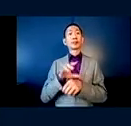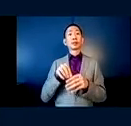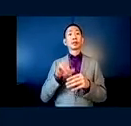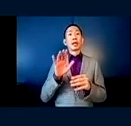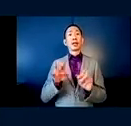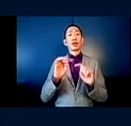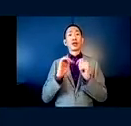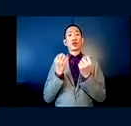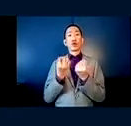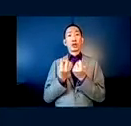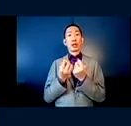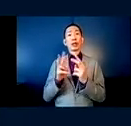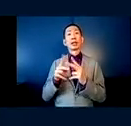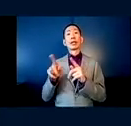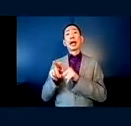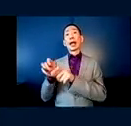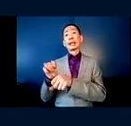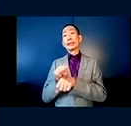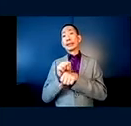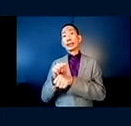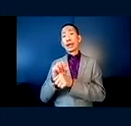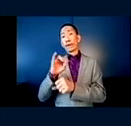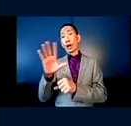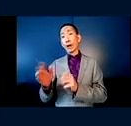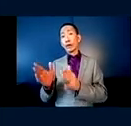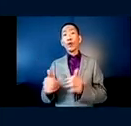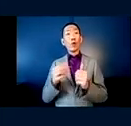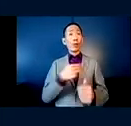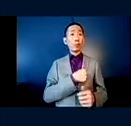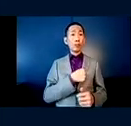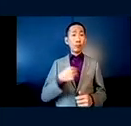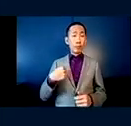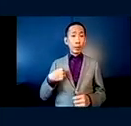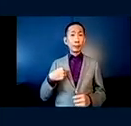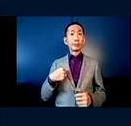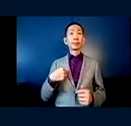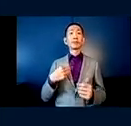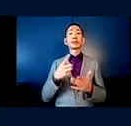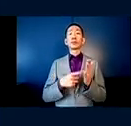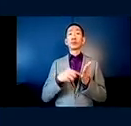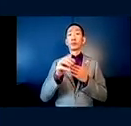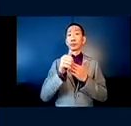HAD AFRICAN DESCENDANTS IN THEIR TRIBES, EITHER AS ENSLAVED AFRICANS OR MEMBERS, IN SOME